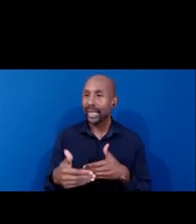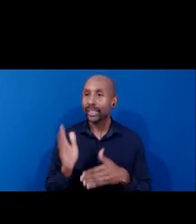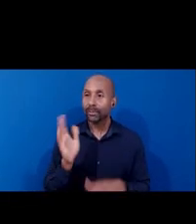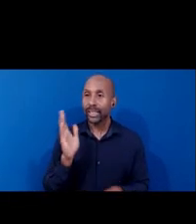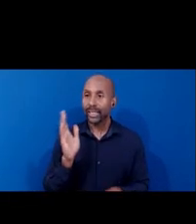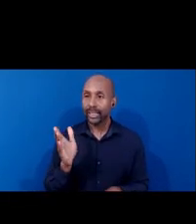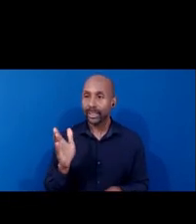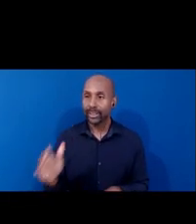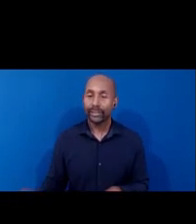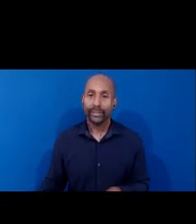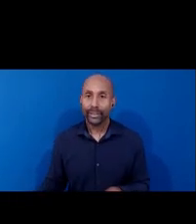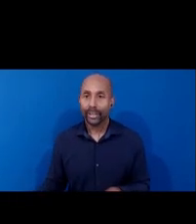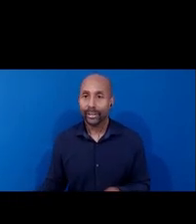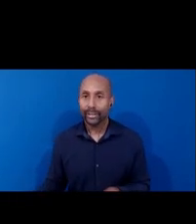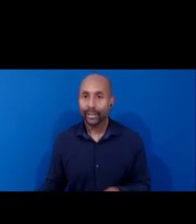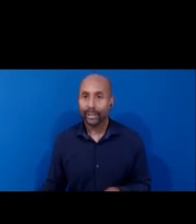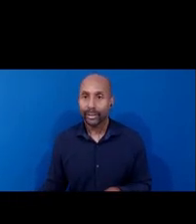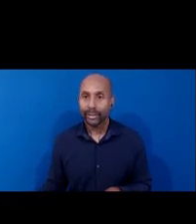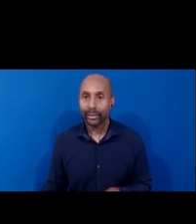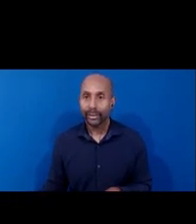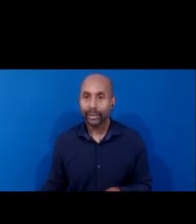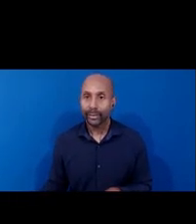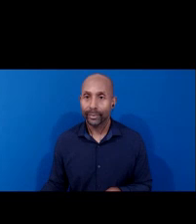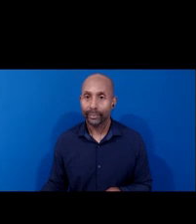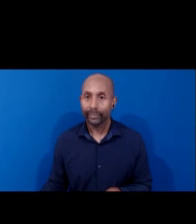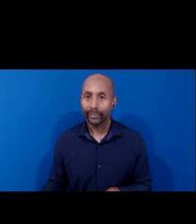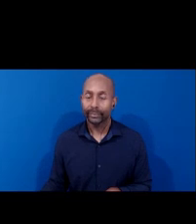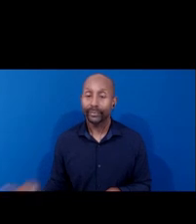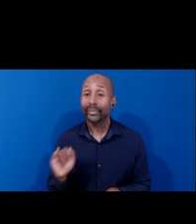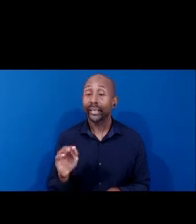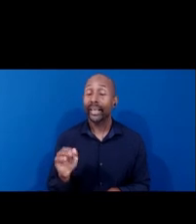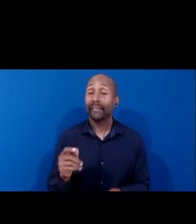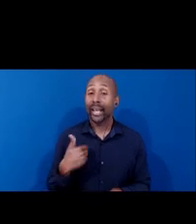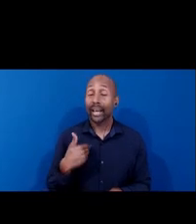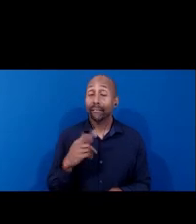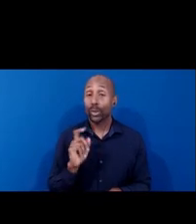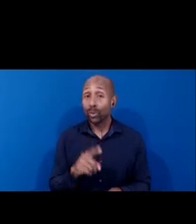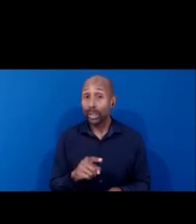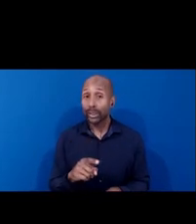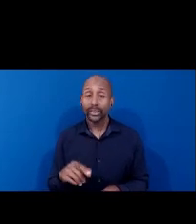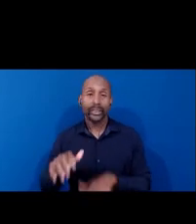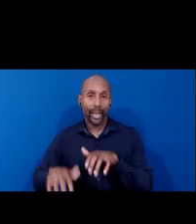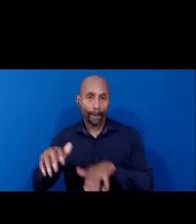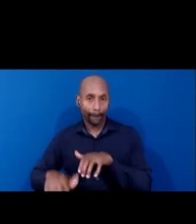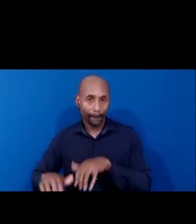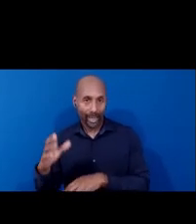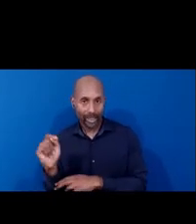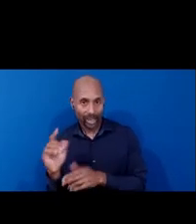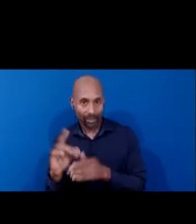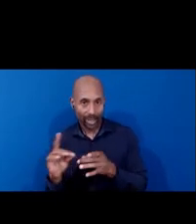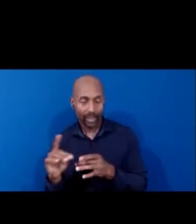I do want to call out again that, you know, if you have questions, definitely pop them in the chat and we'll pull them